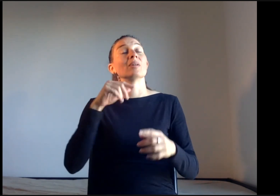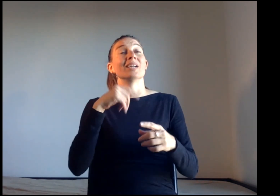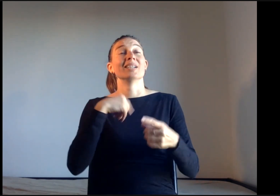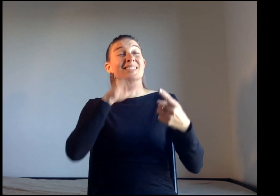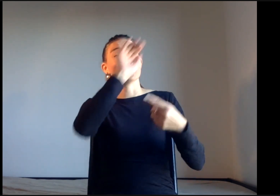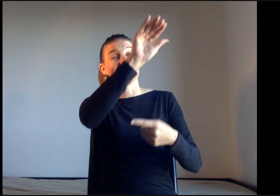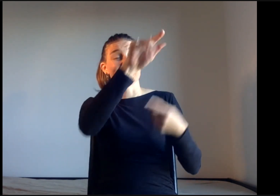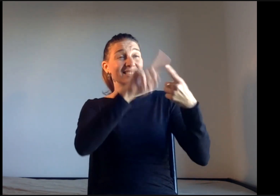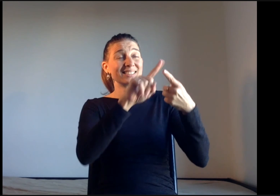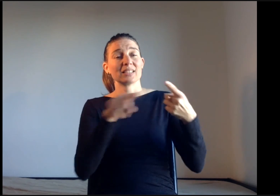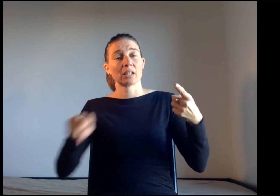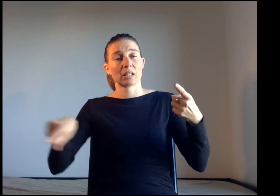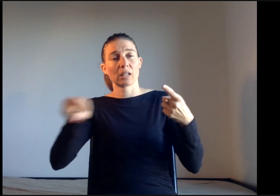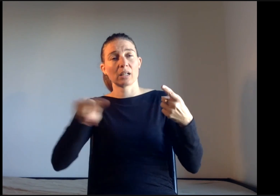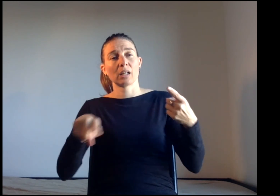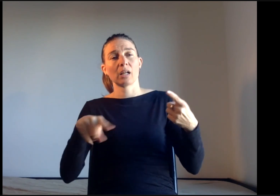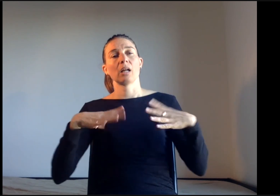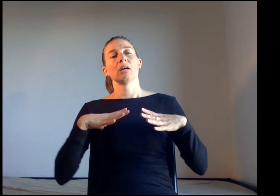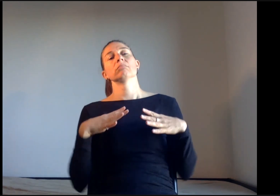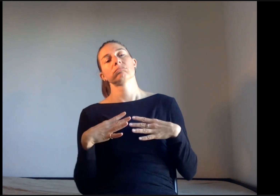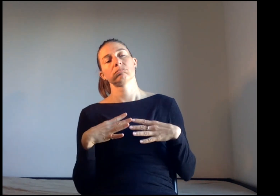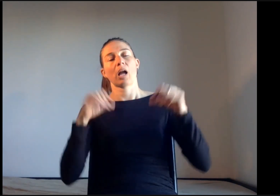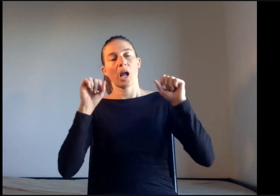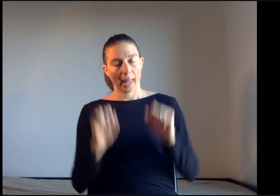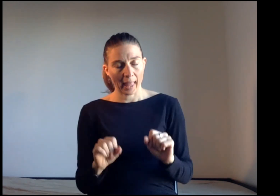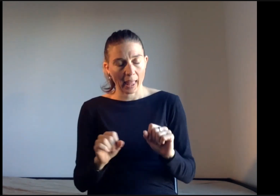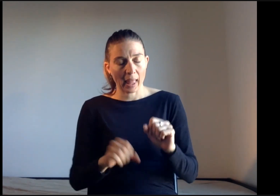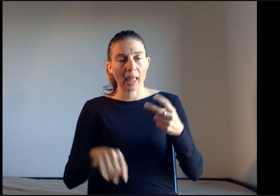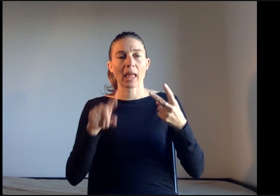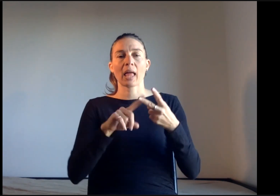working on their own intervention because there are some disabilities